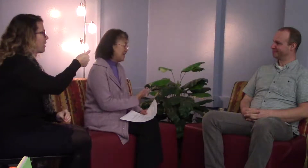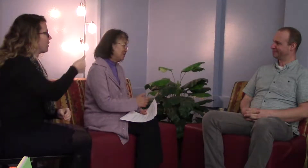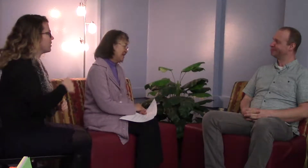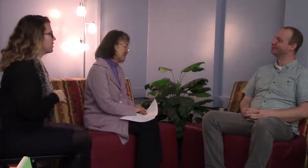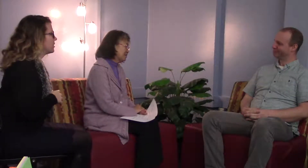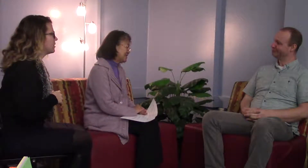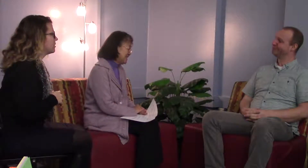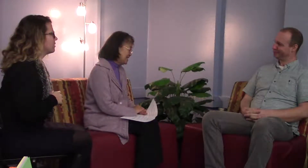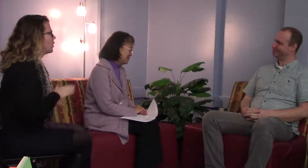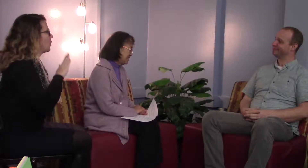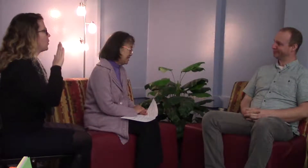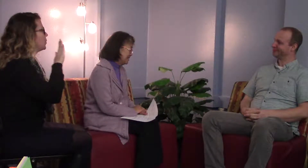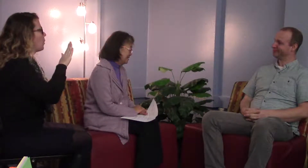and your expertise, please?